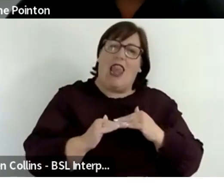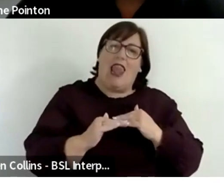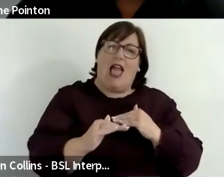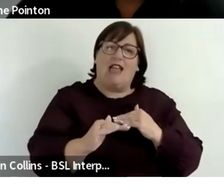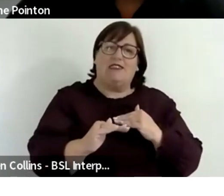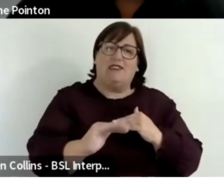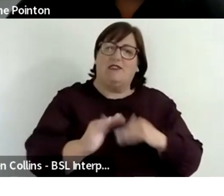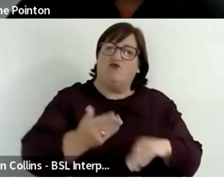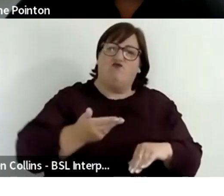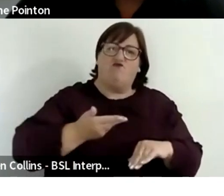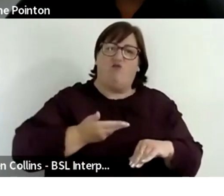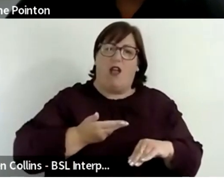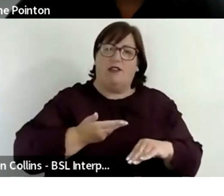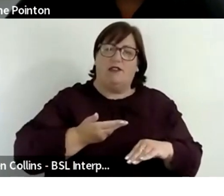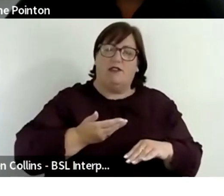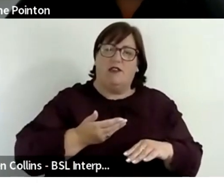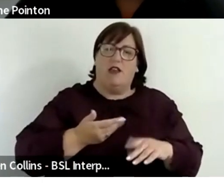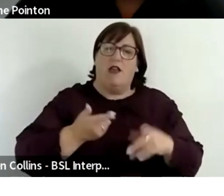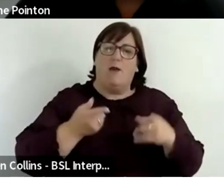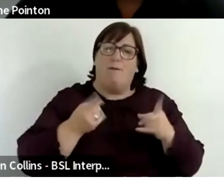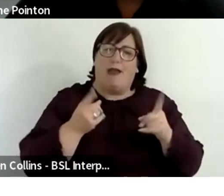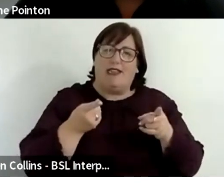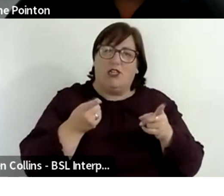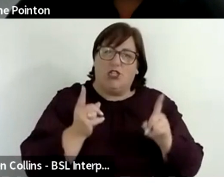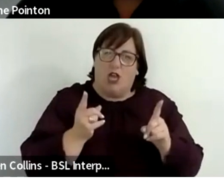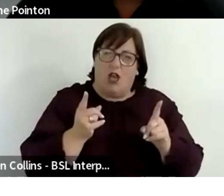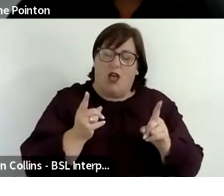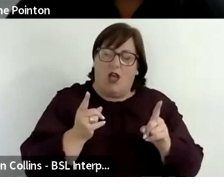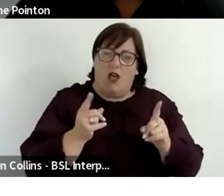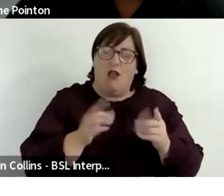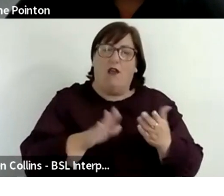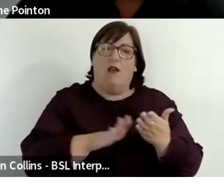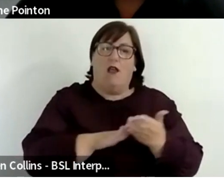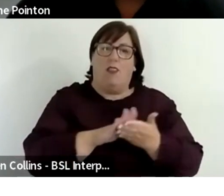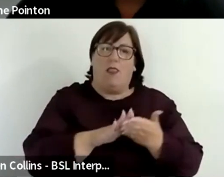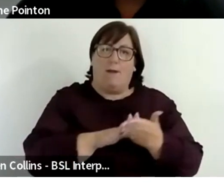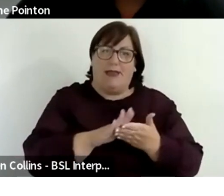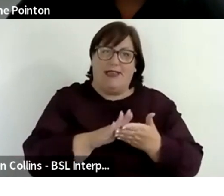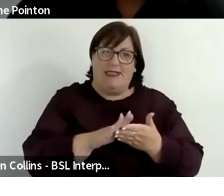I acquire all the land acquisition with my team along the route for utility land rights.